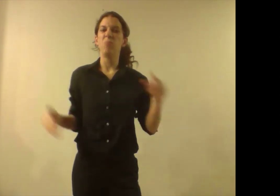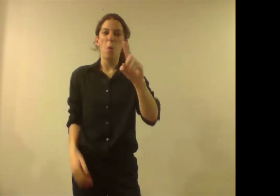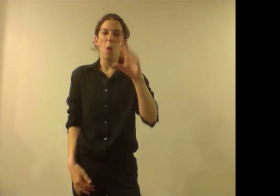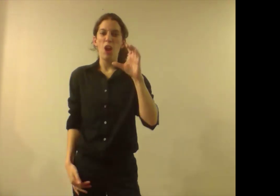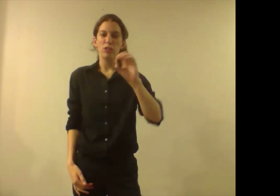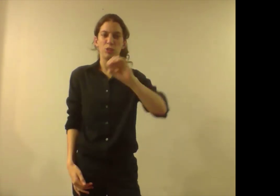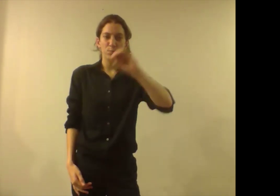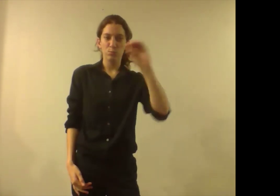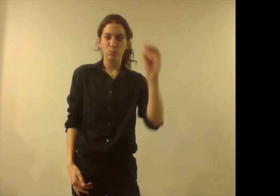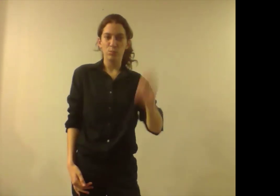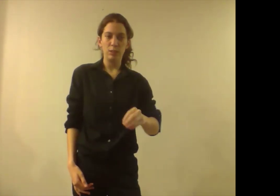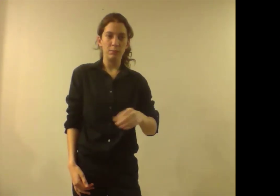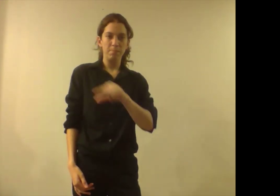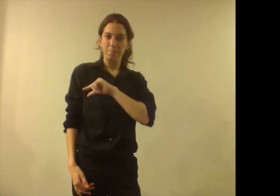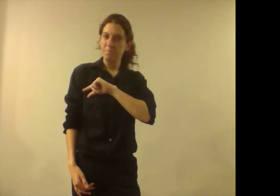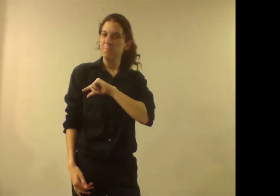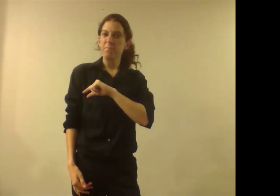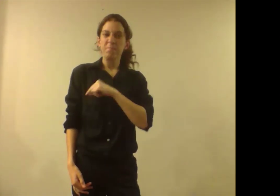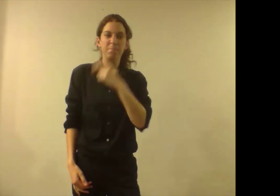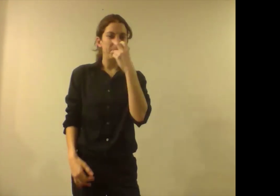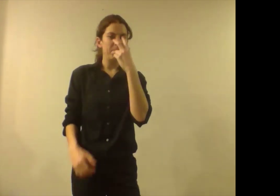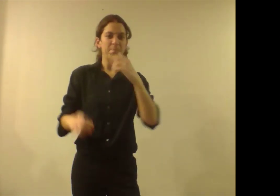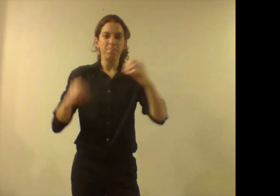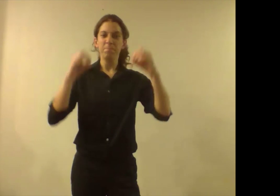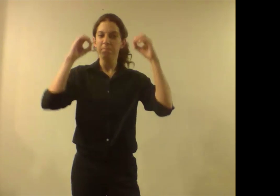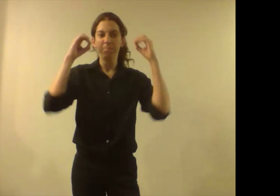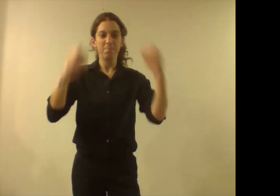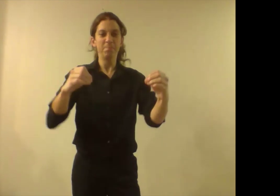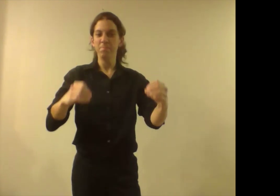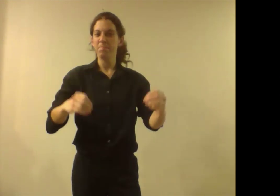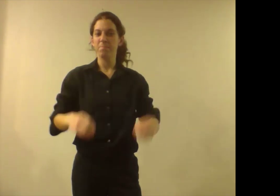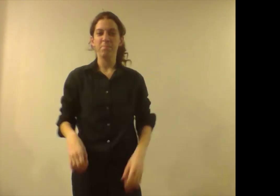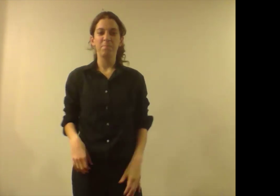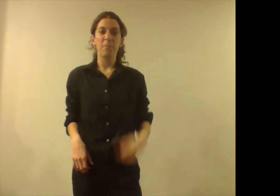that's one hundred percent unanimous guilt.